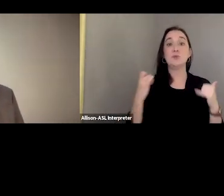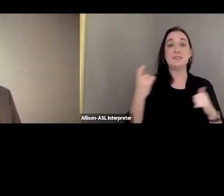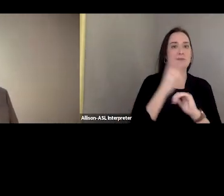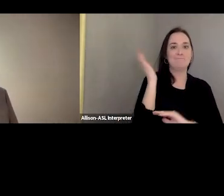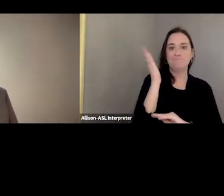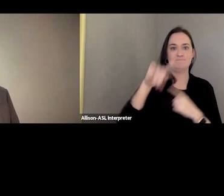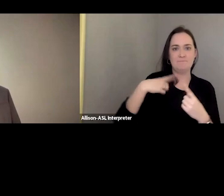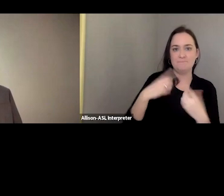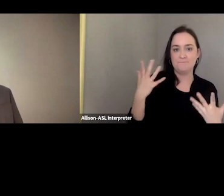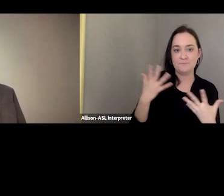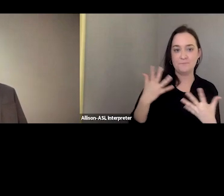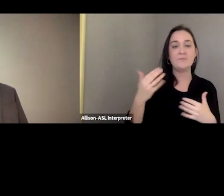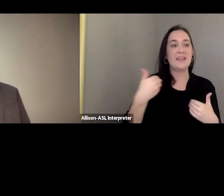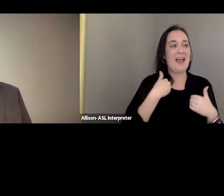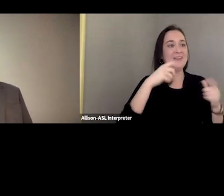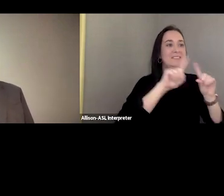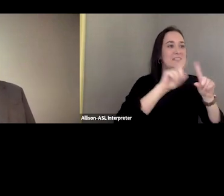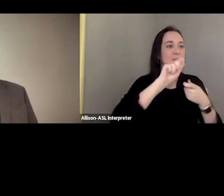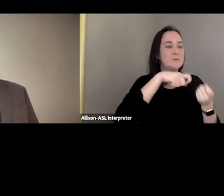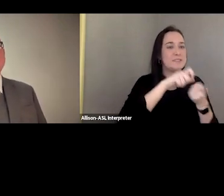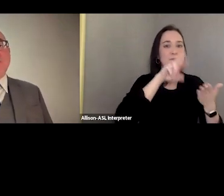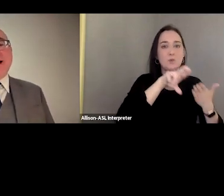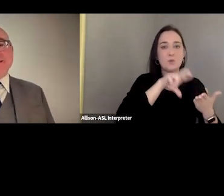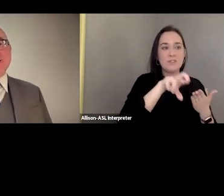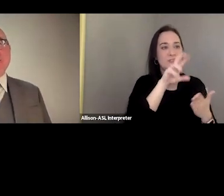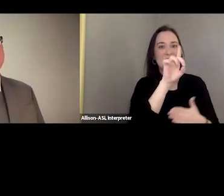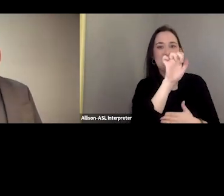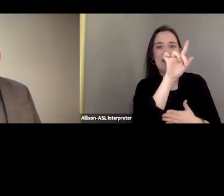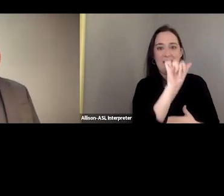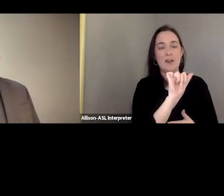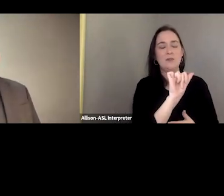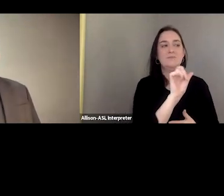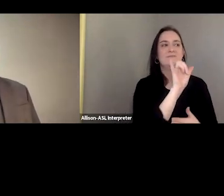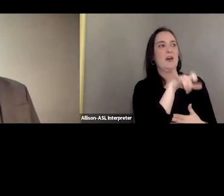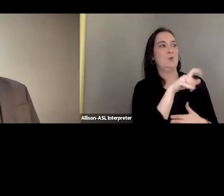some research data that my colleagues and I have started as a small pilot study, and you are getting a sneak peak